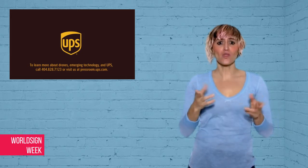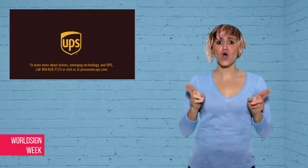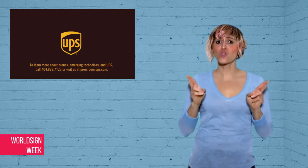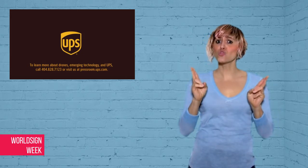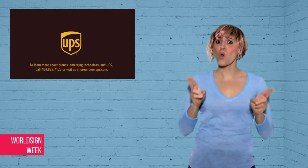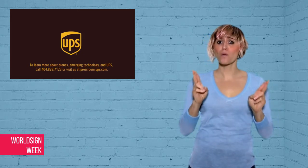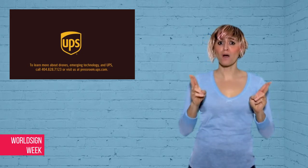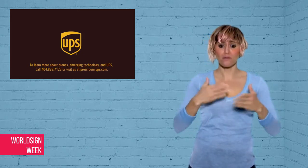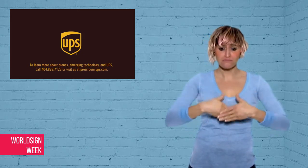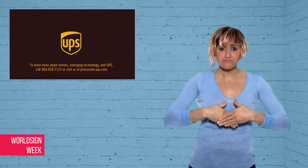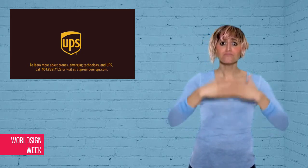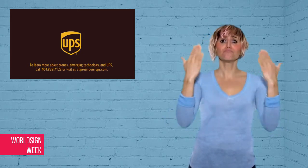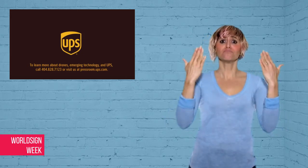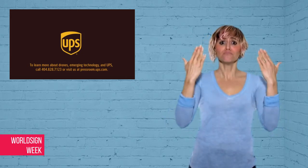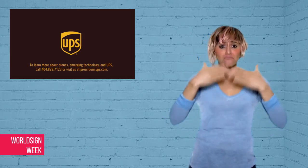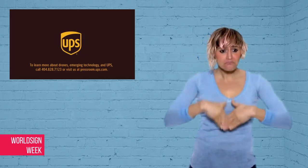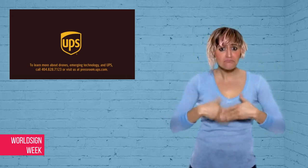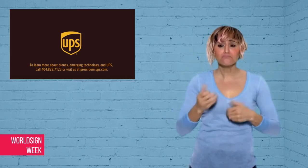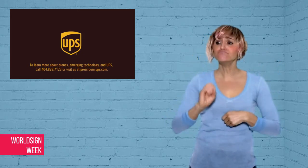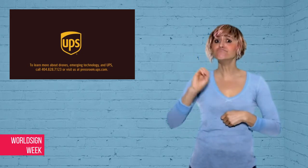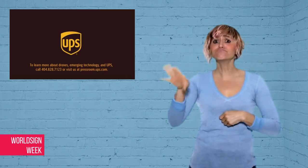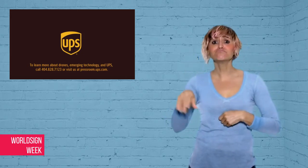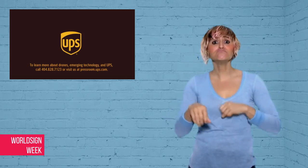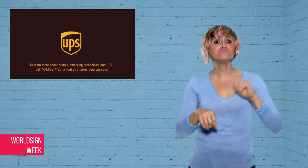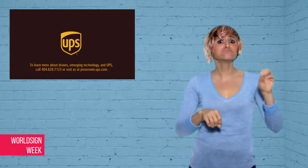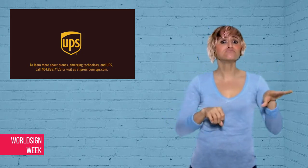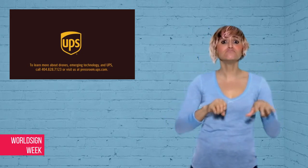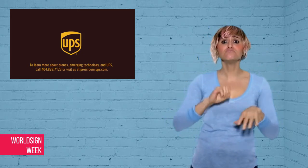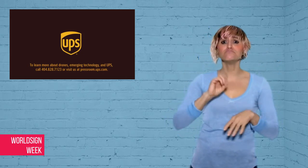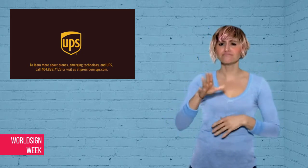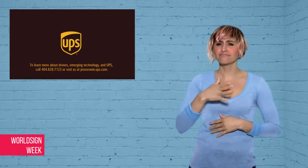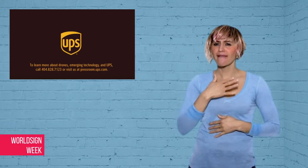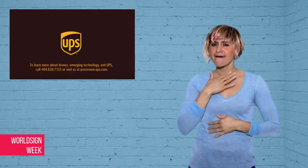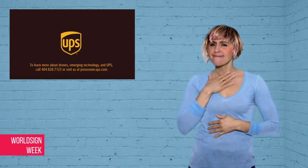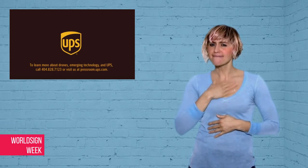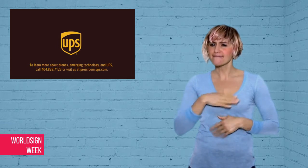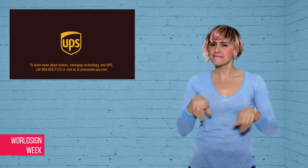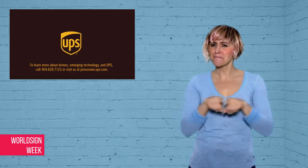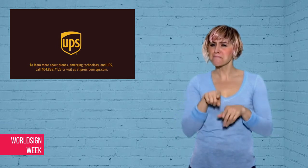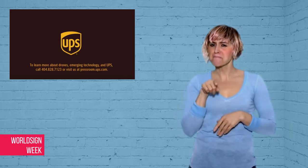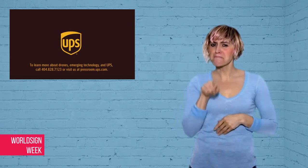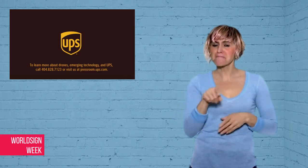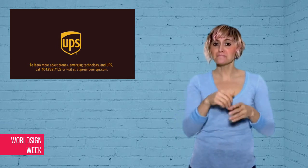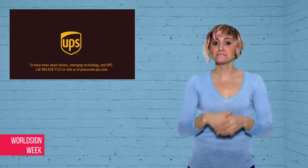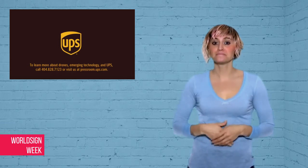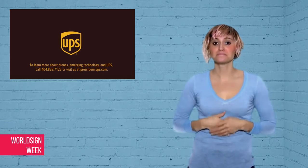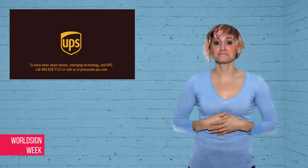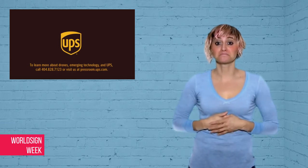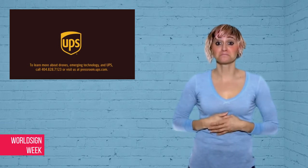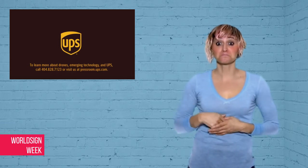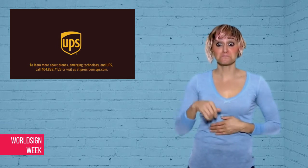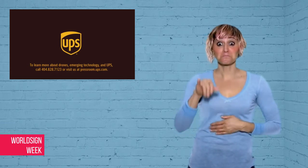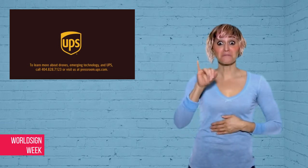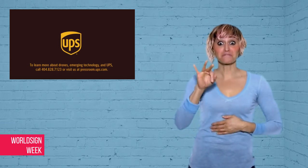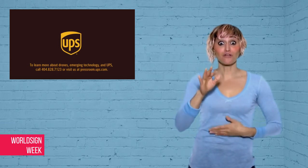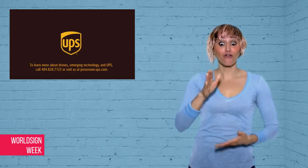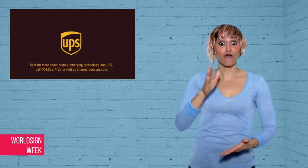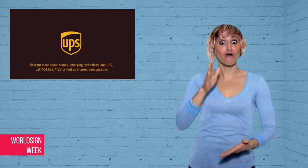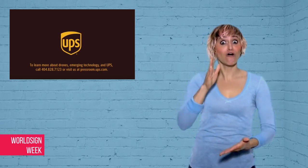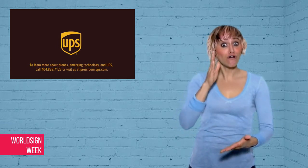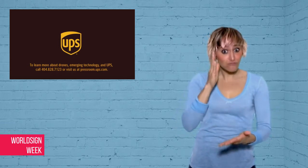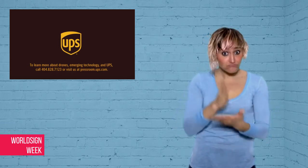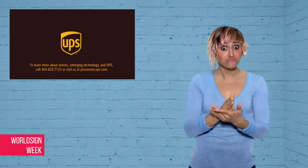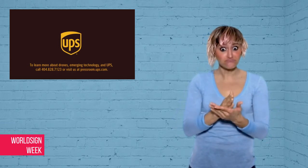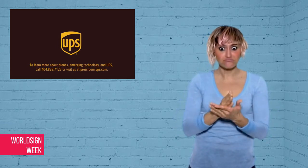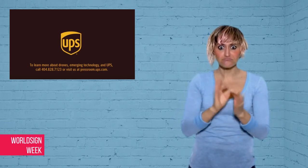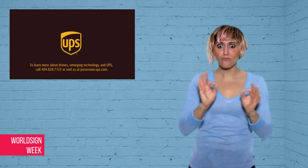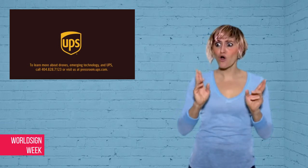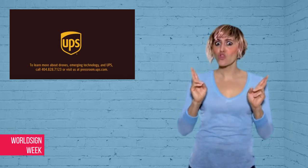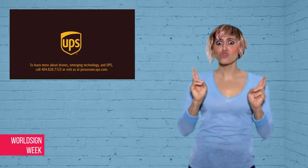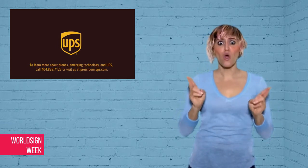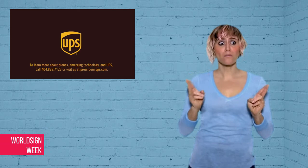consider adding it to regular day-to-day deliveries.